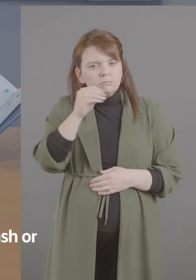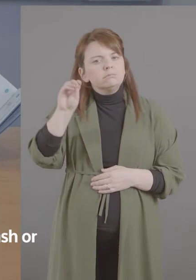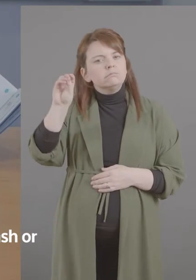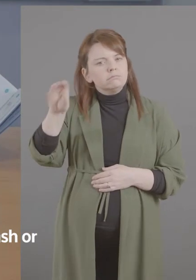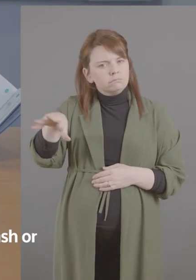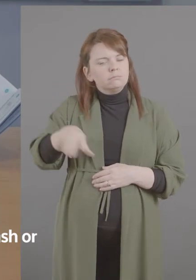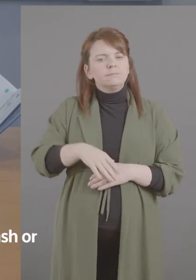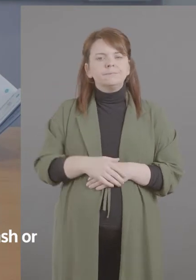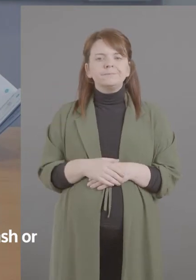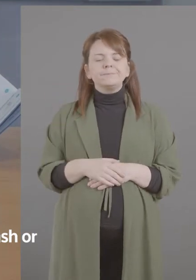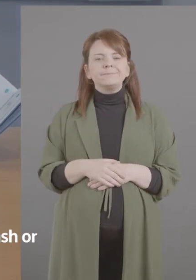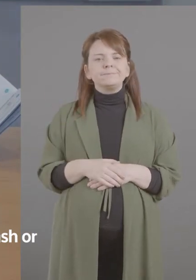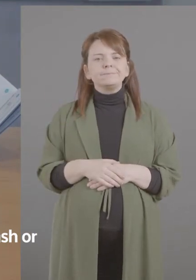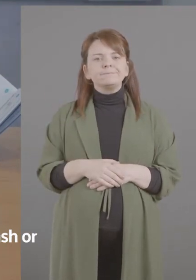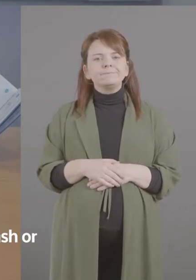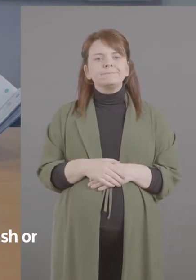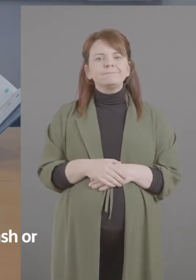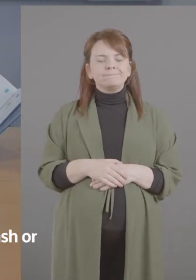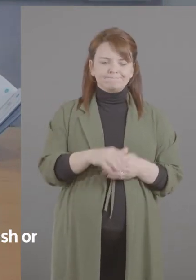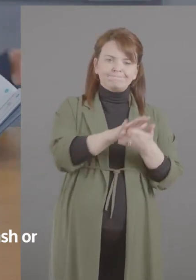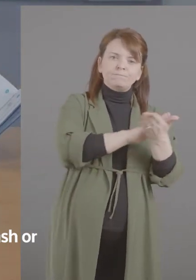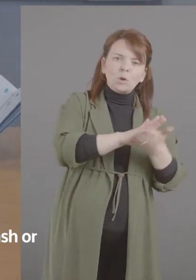Gently blow your nose into a tissue and throw the tissue away